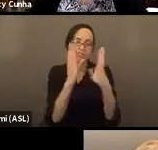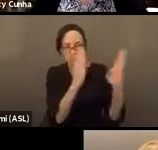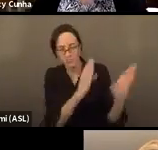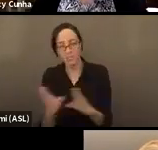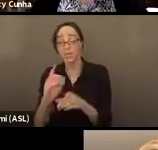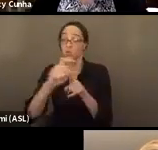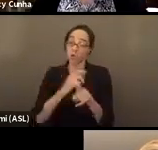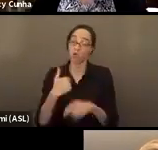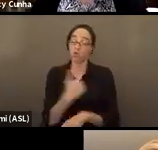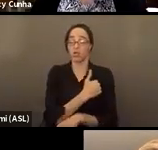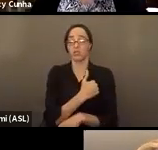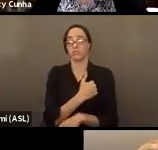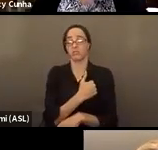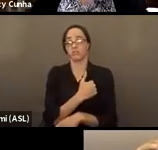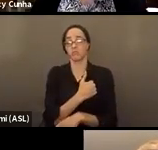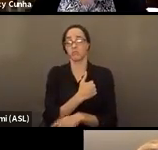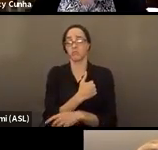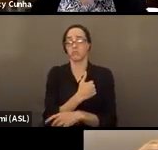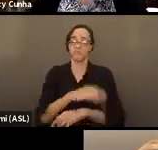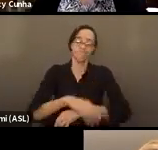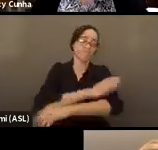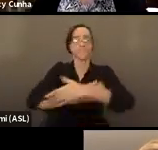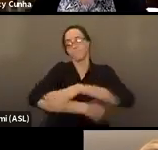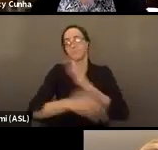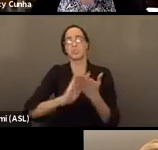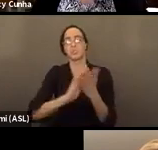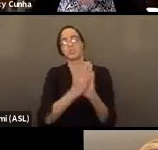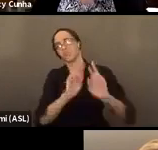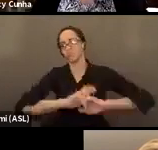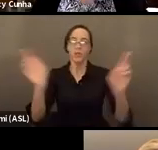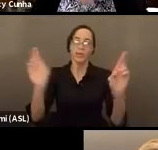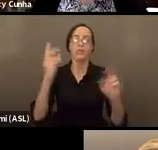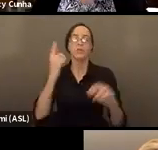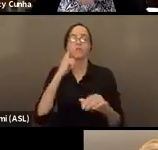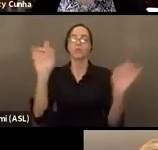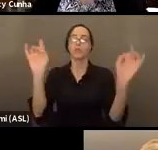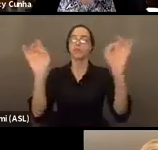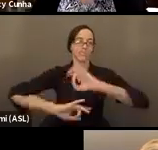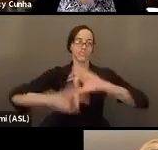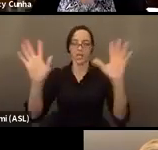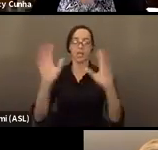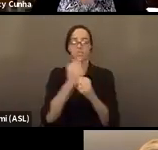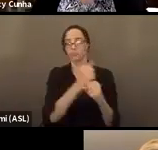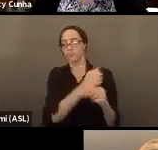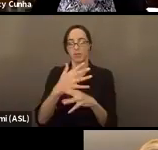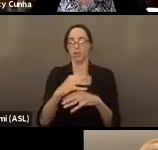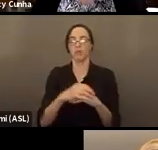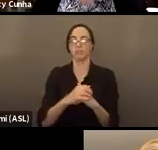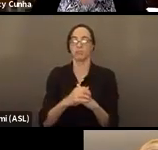it's you know we all it's it's an ongoing process it's not going to happen overnight the winter is